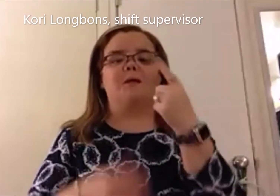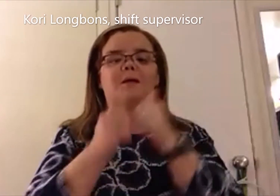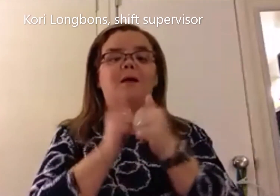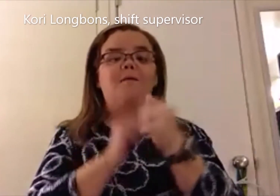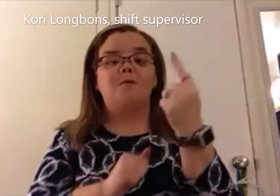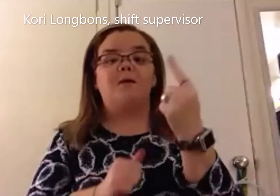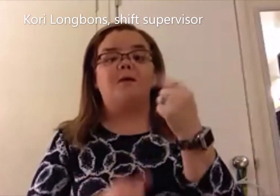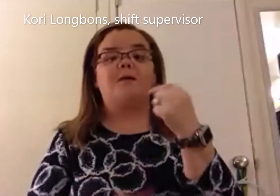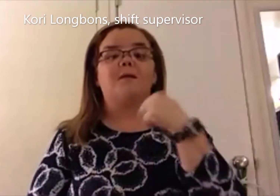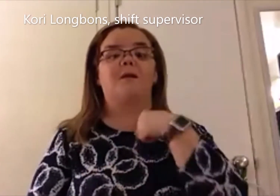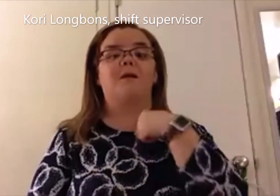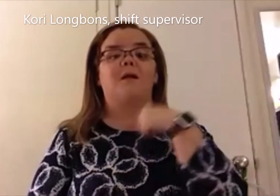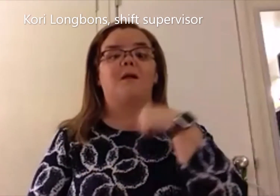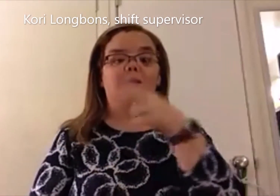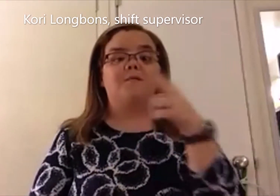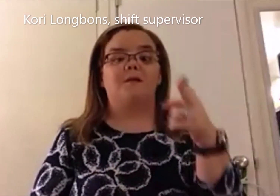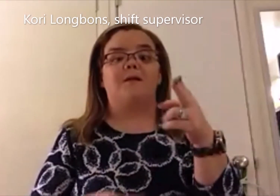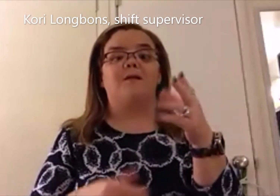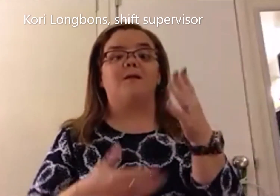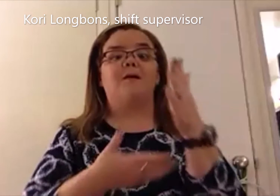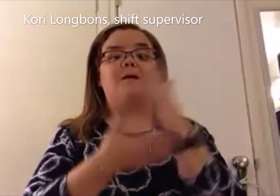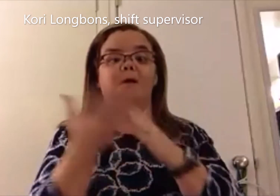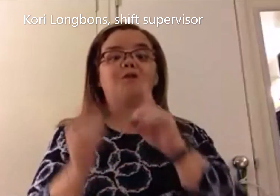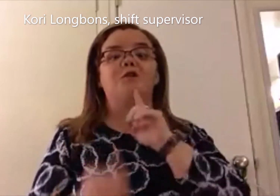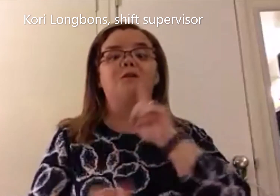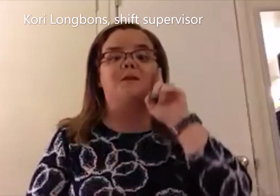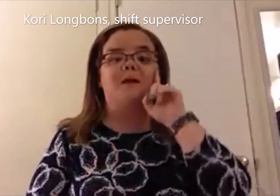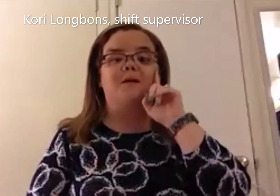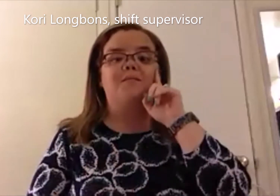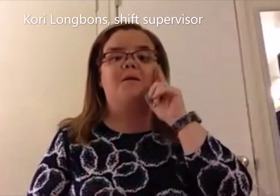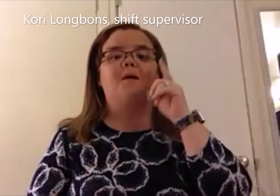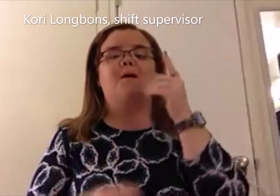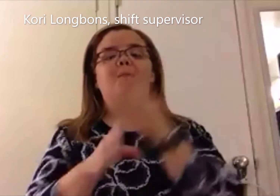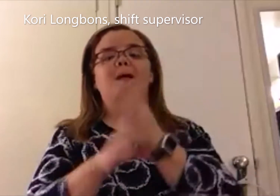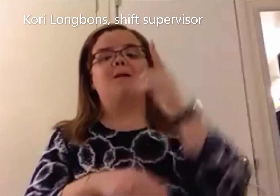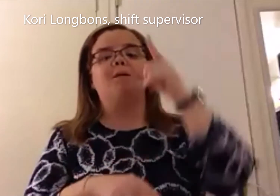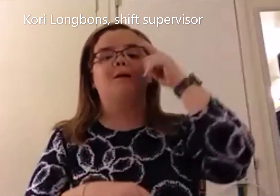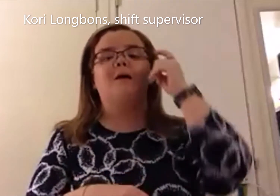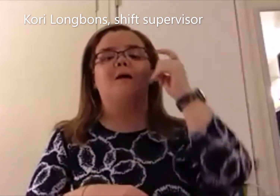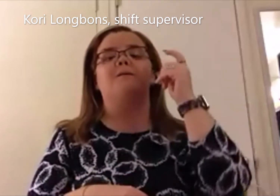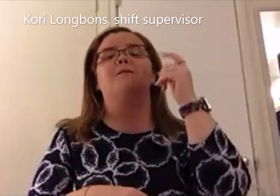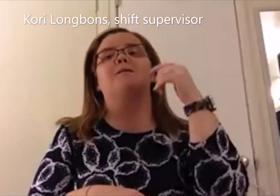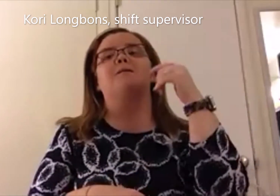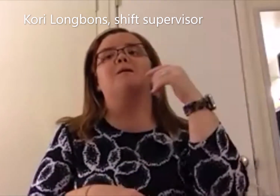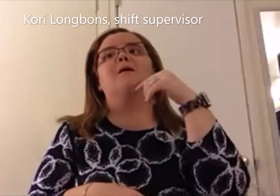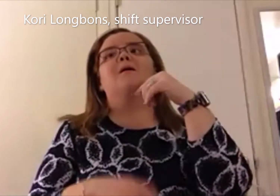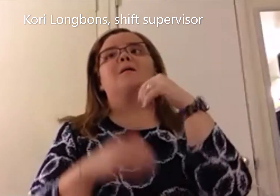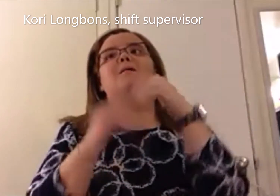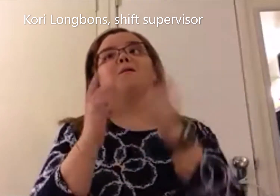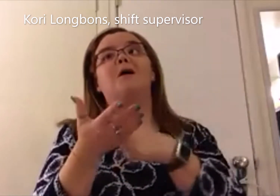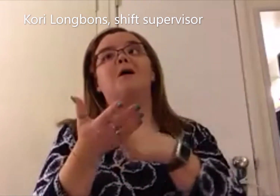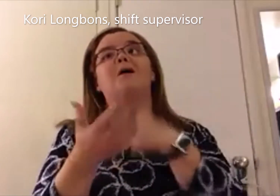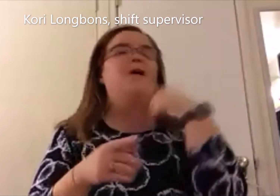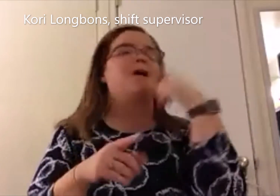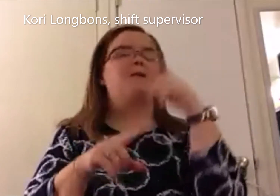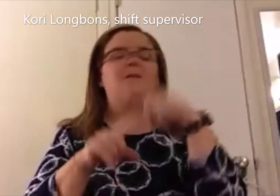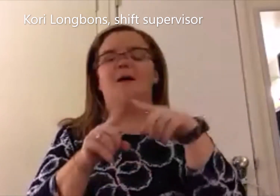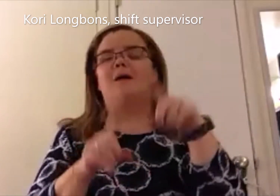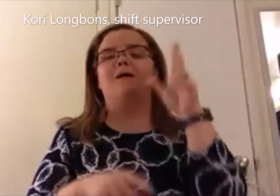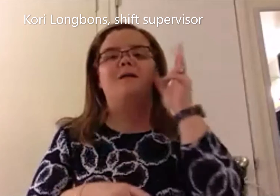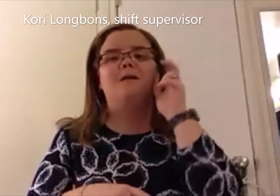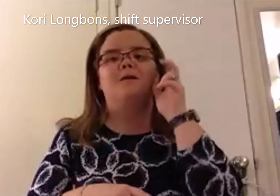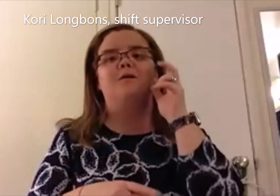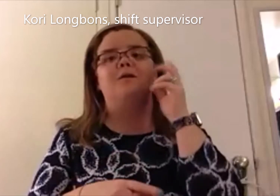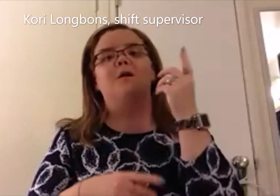everyone that i'm hard of hearing and partially deaf mainly because sometimes i cannot hear